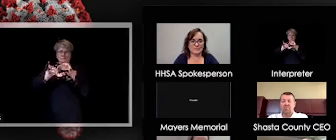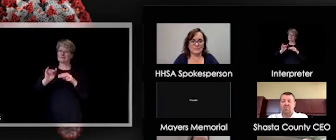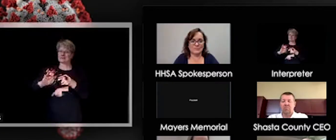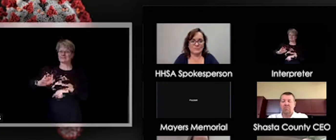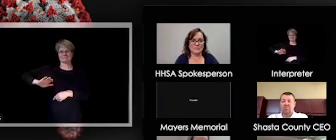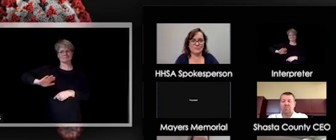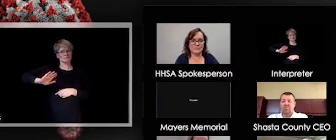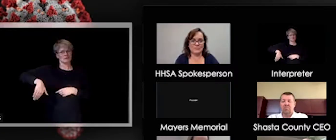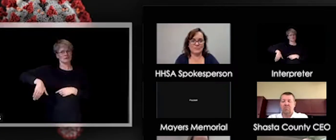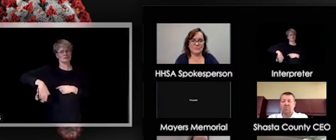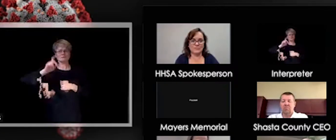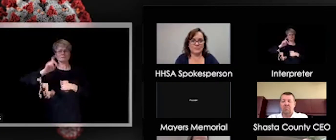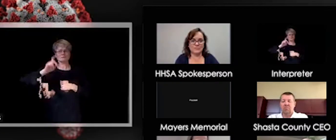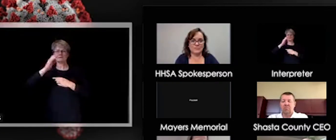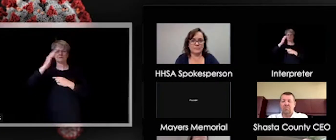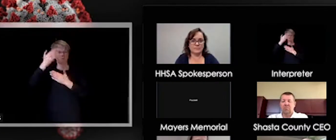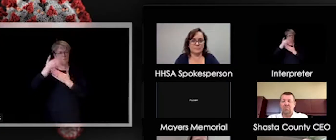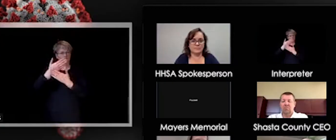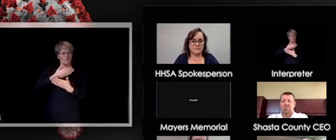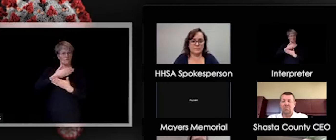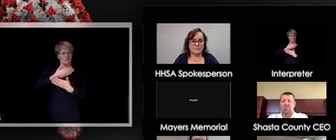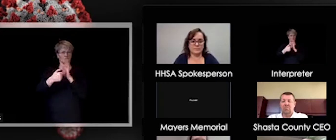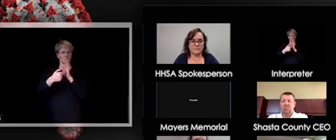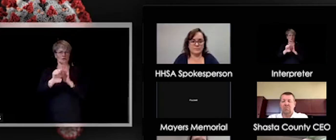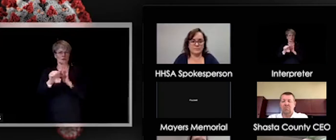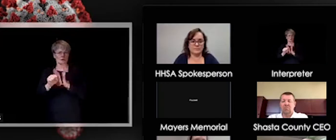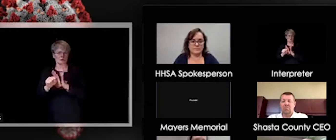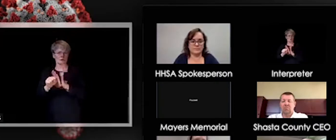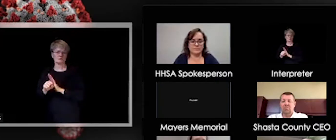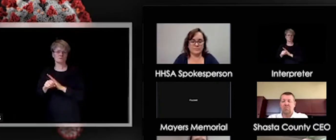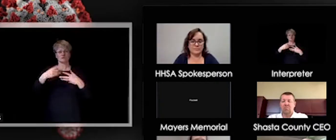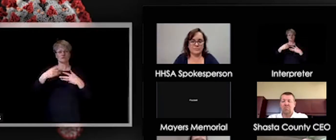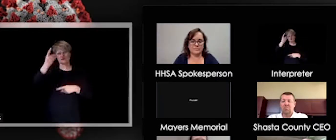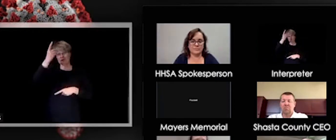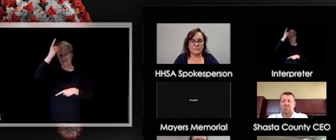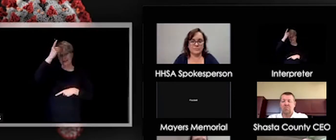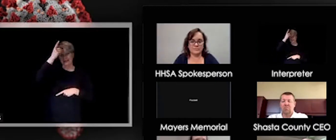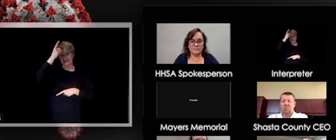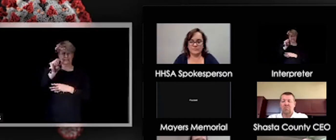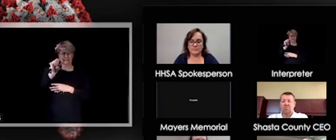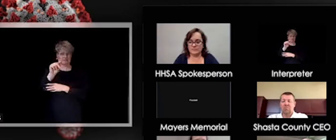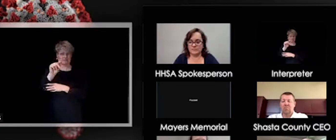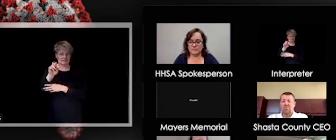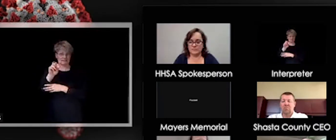disease status, healthcare system and disease control. It’ll be a combination